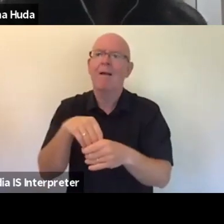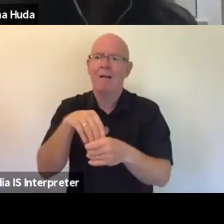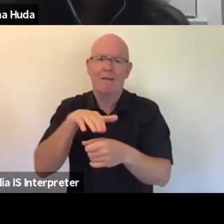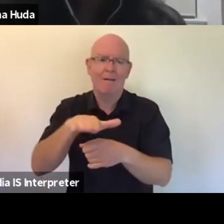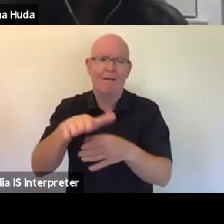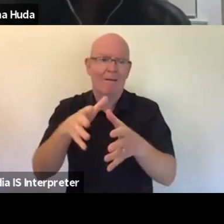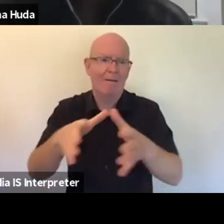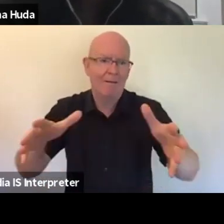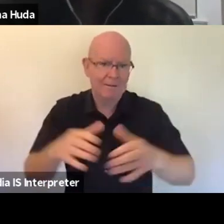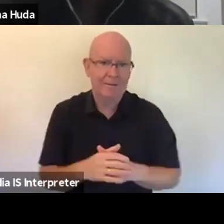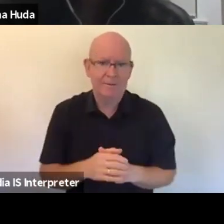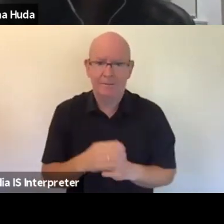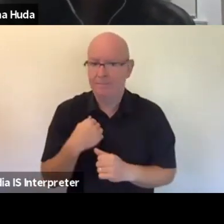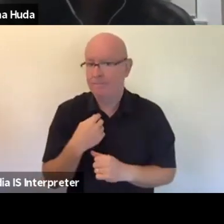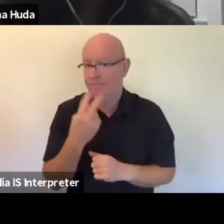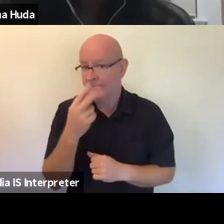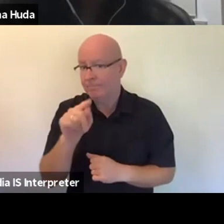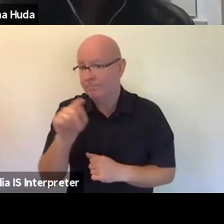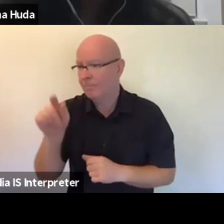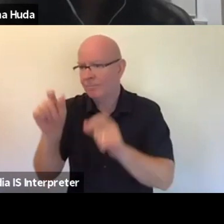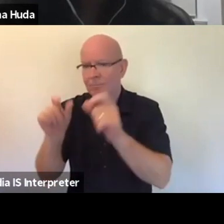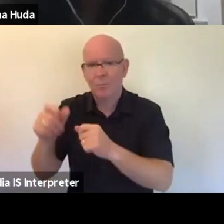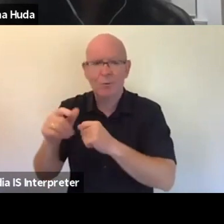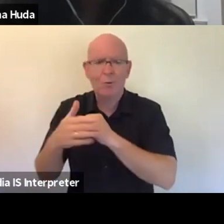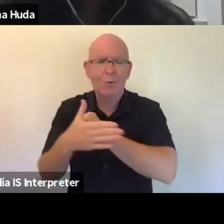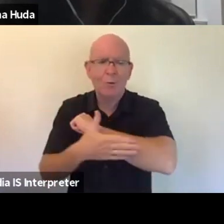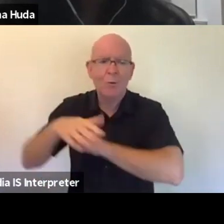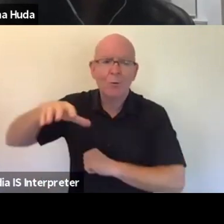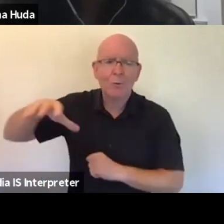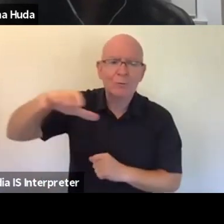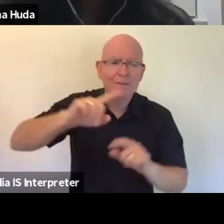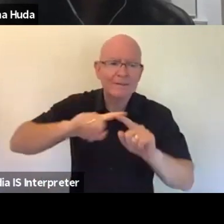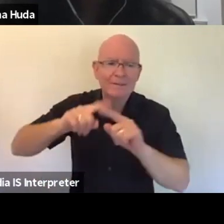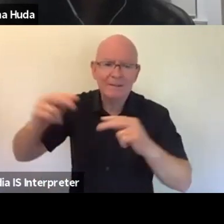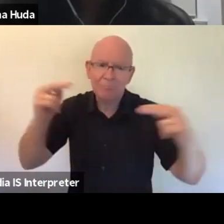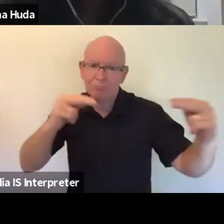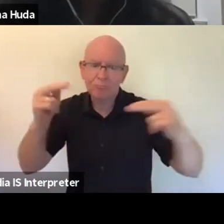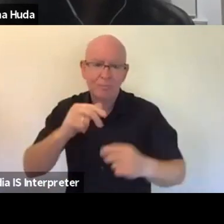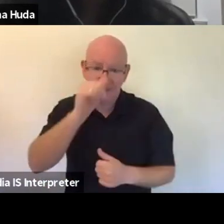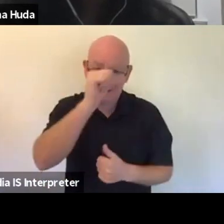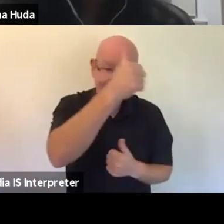of the Convention of The Rights of Persons with Disabilities. He’s been working tirelessly on these issues ever since.